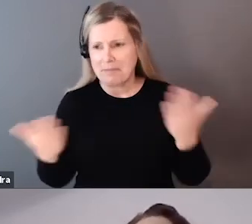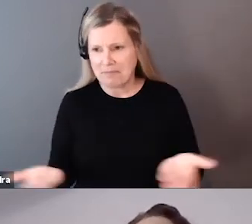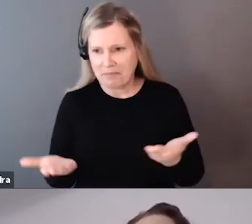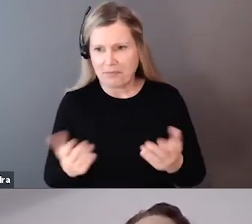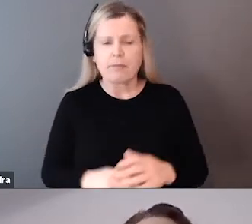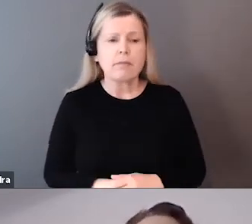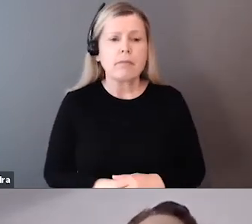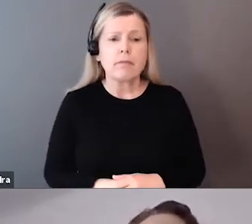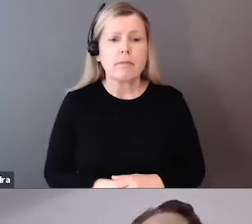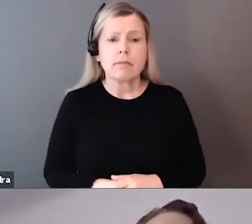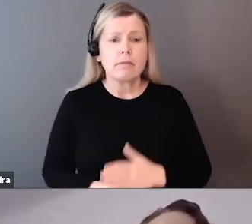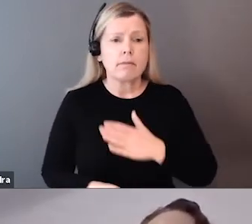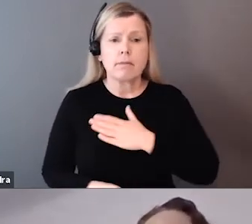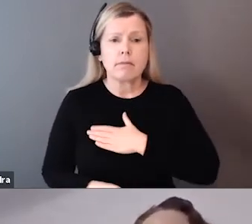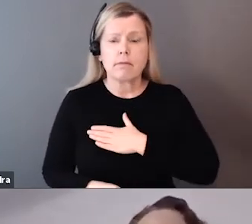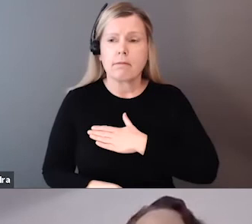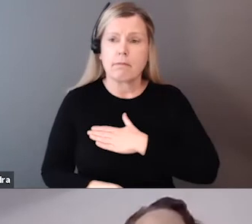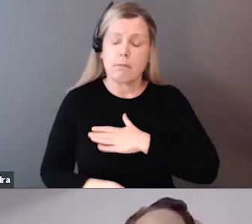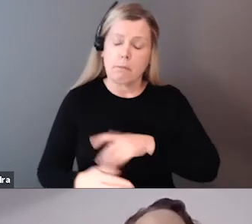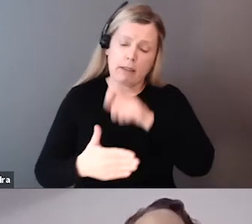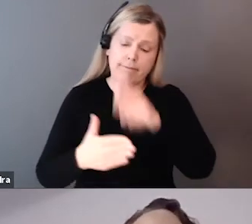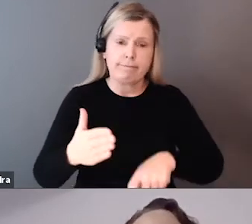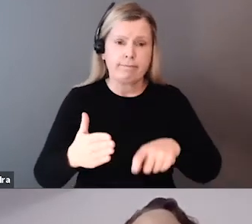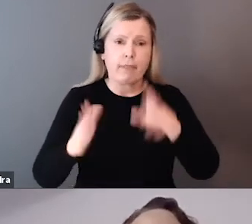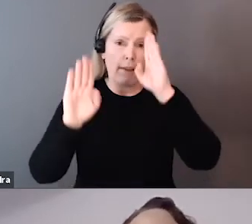about the guide that we put together, focused on return to work and mental health, that was